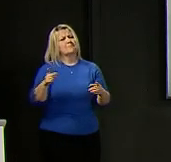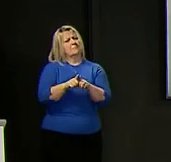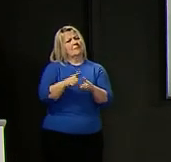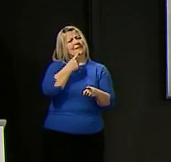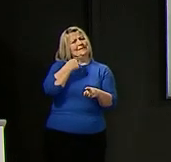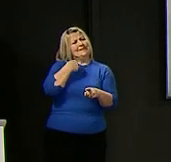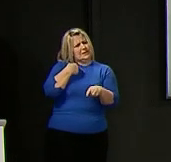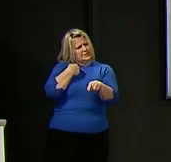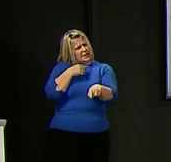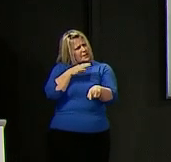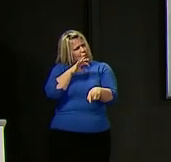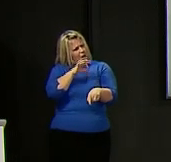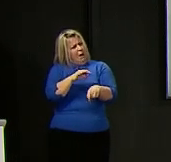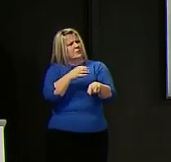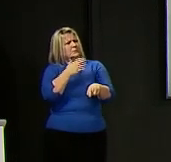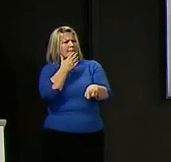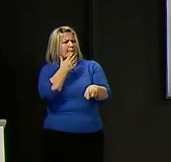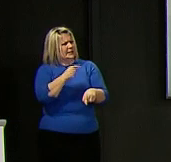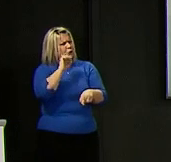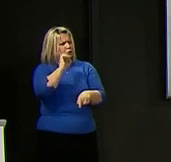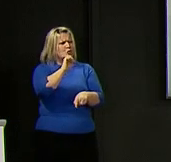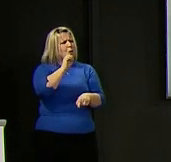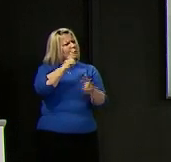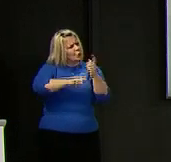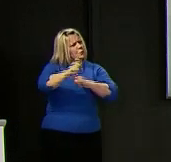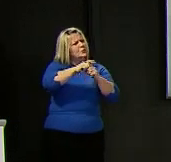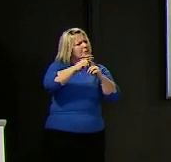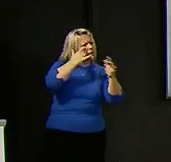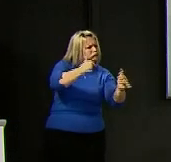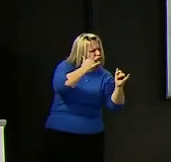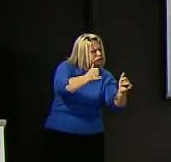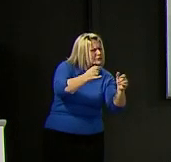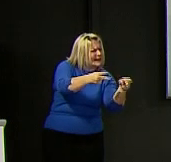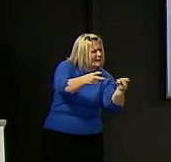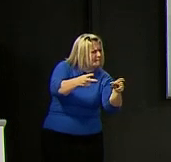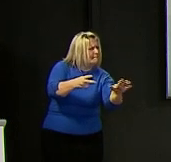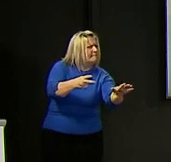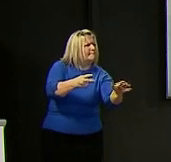your community surveillance team and the health secretary said that we would get